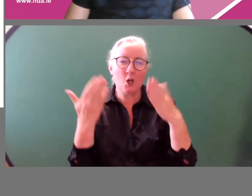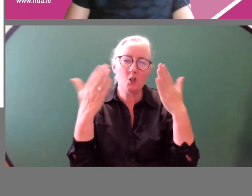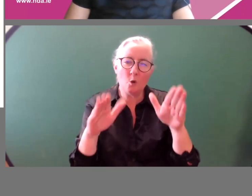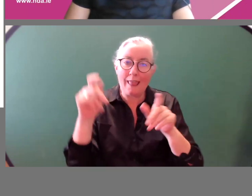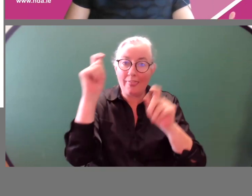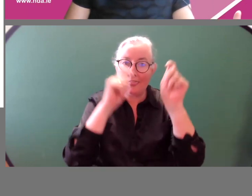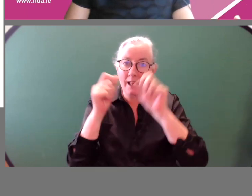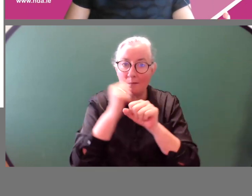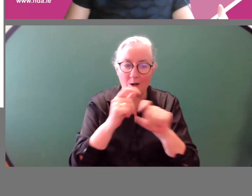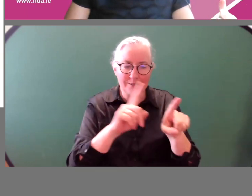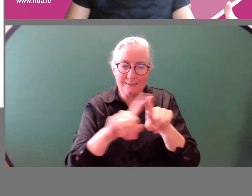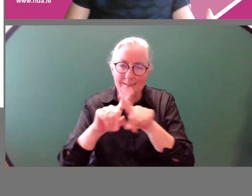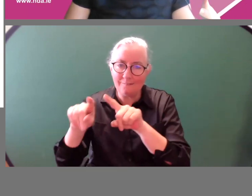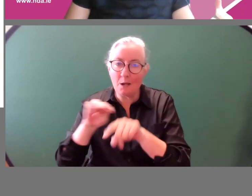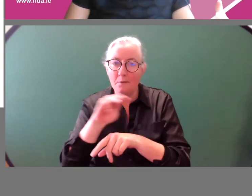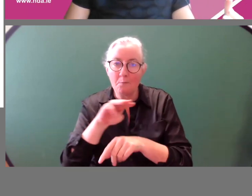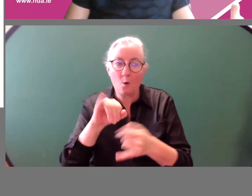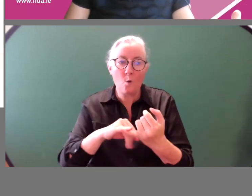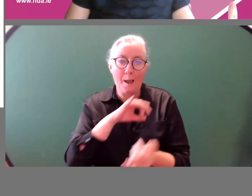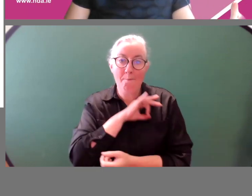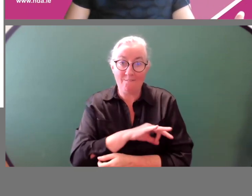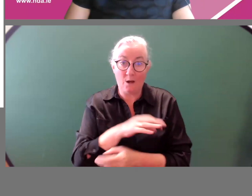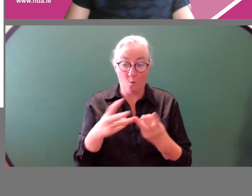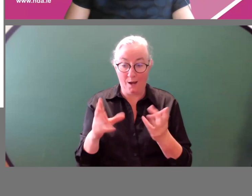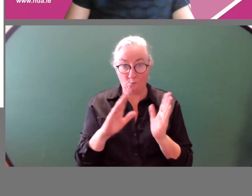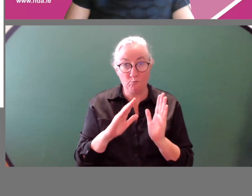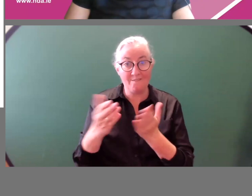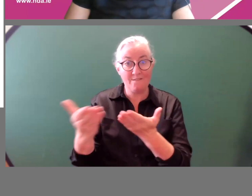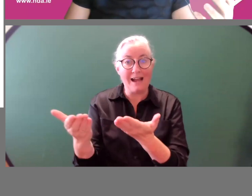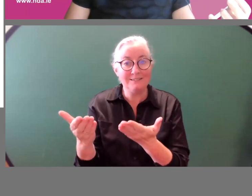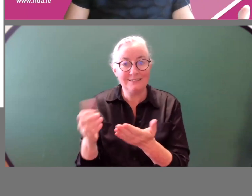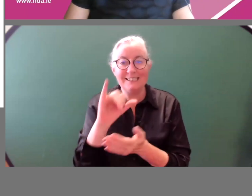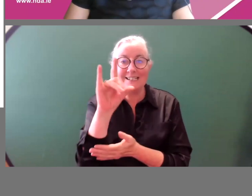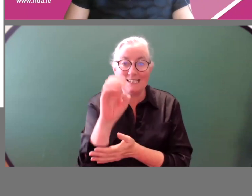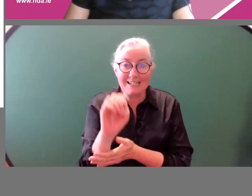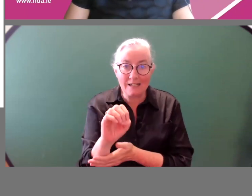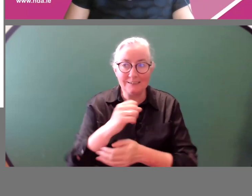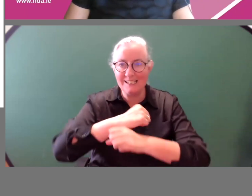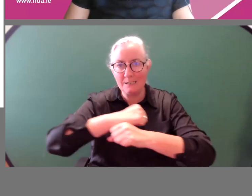different people who benefit when we provide that size and space, a parent with a buggy,